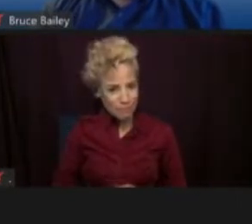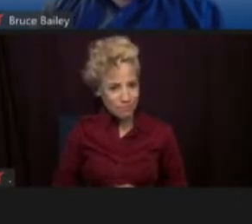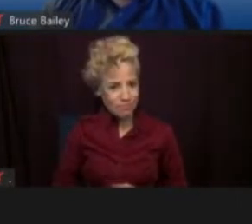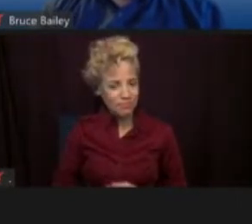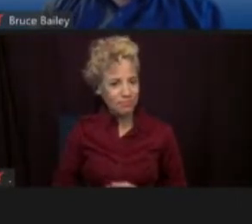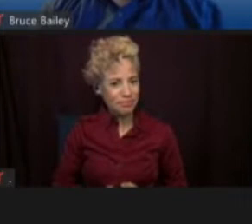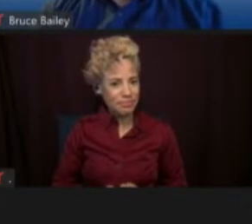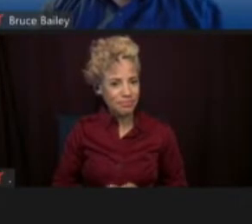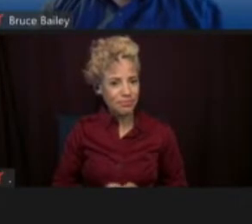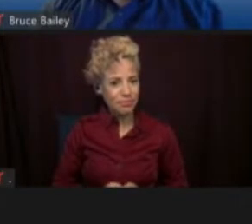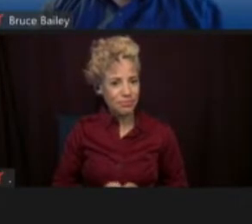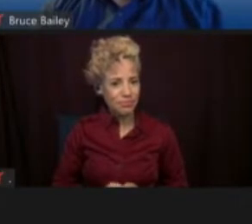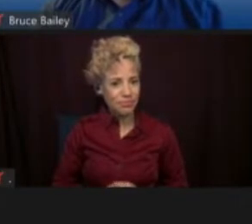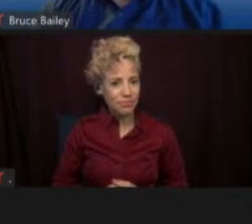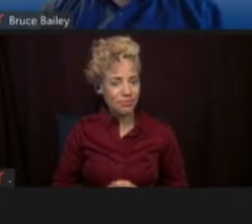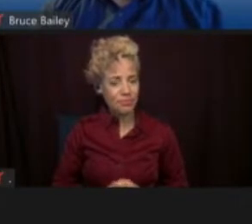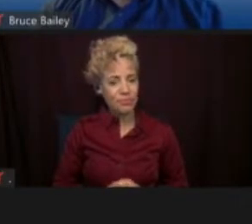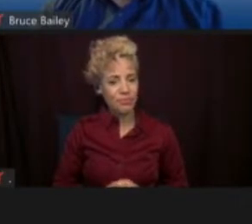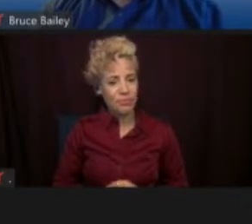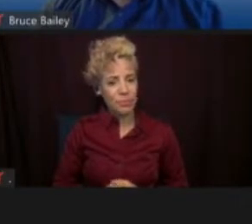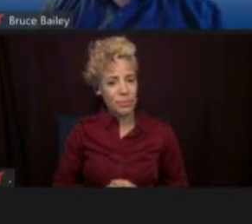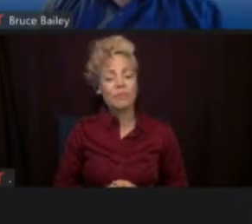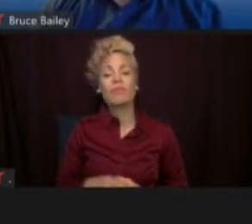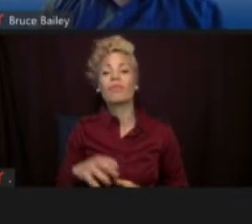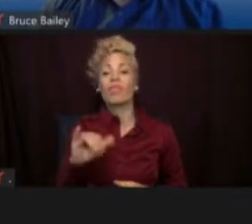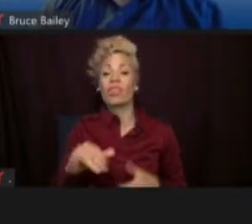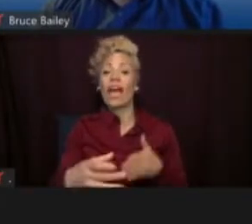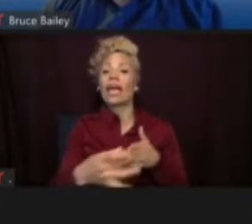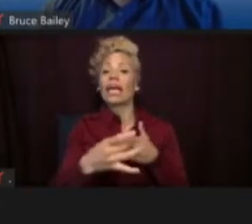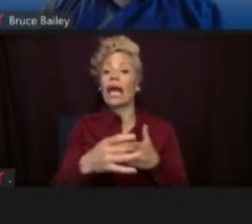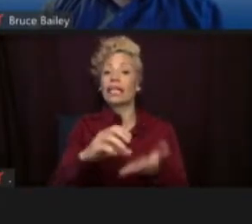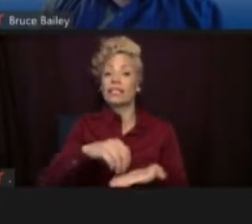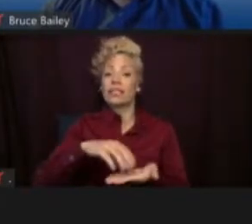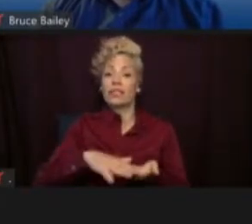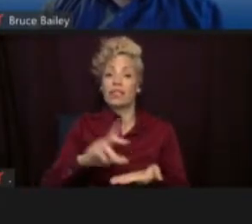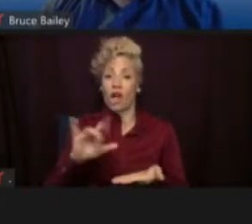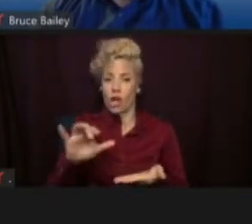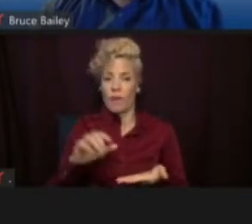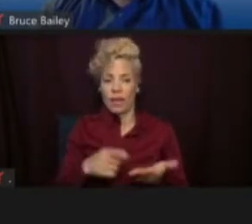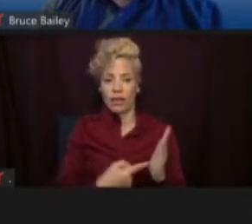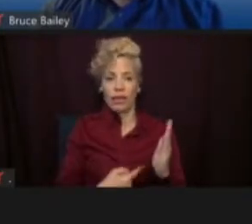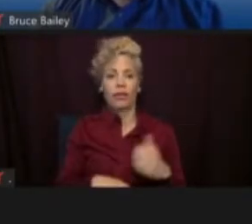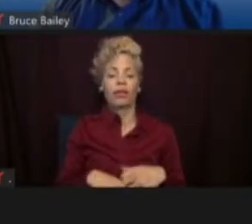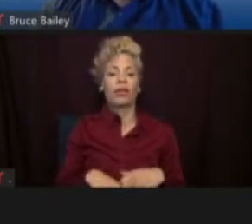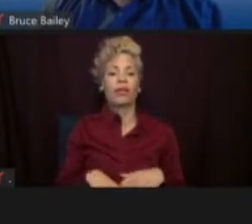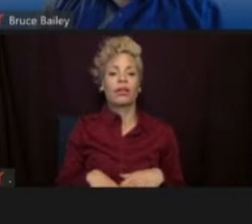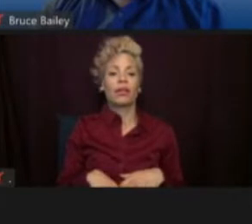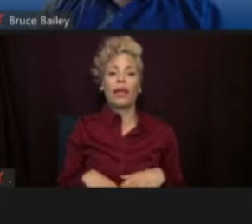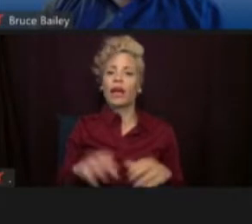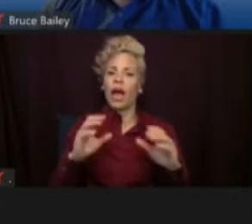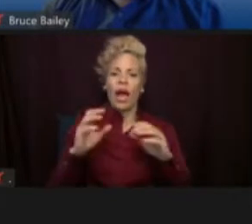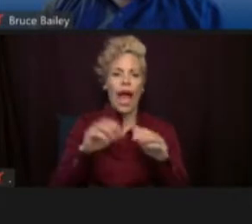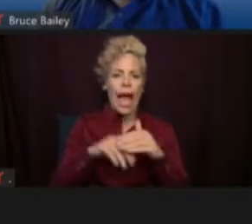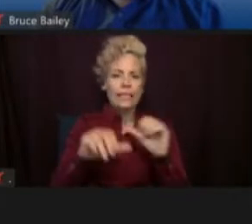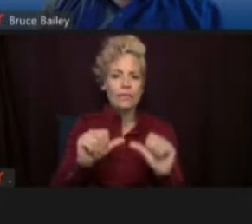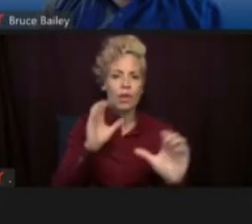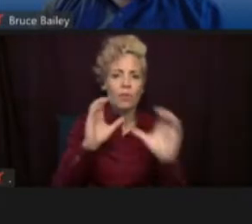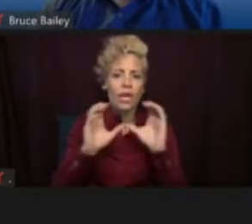So, within the guidance documents the agency accessible communications tips, addresses different communications formats.